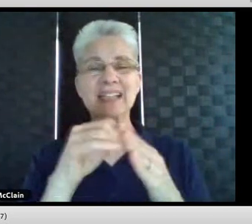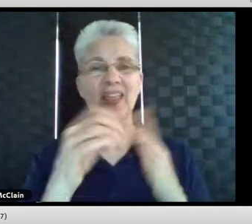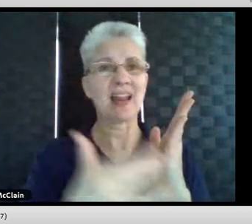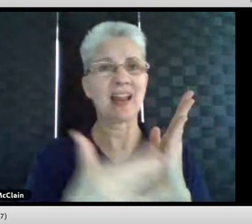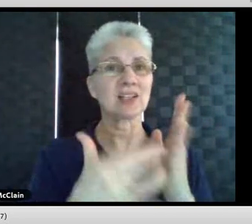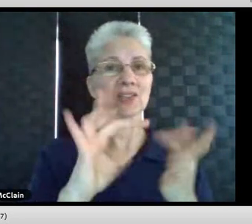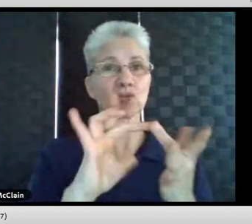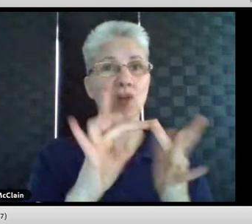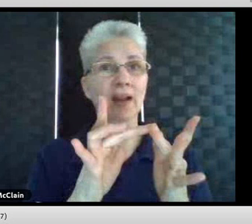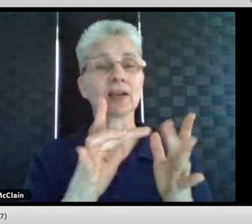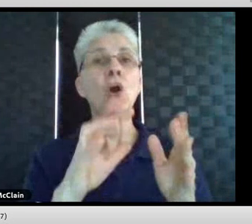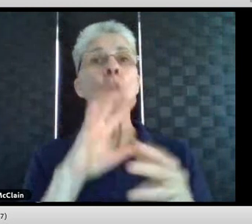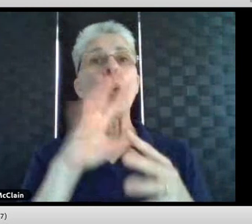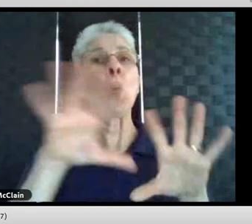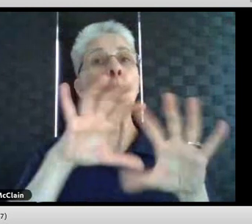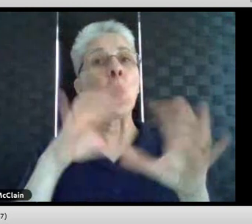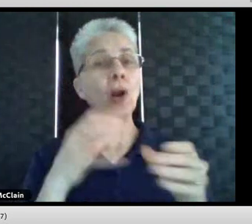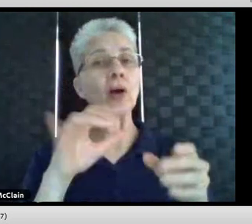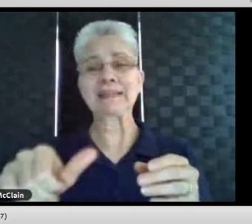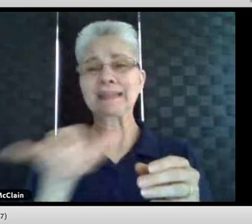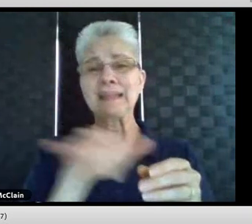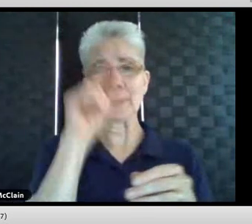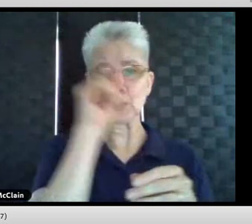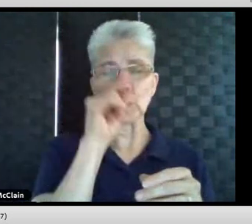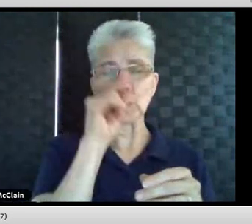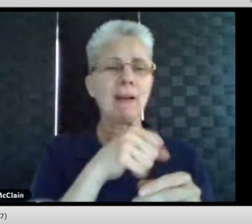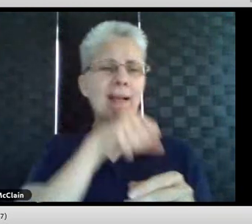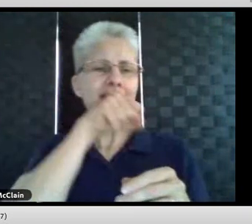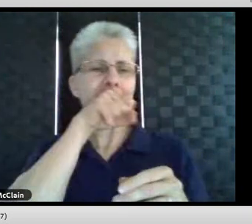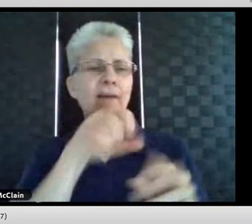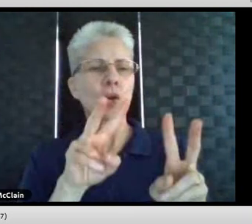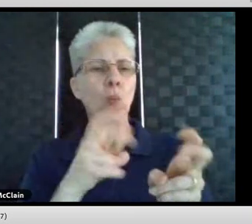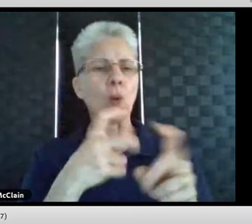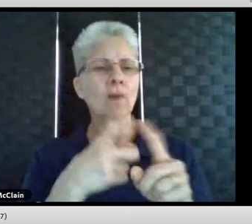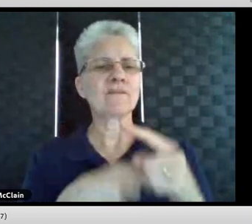just like Google, and I love this quote by Justin Reich.